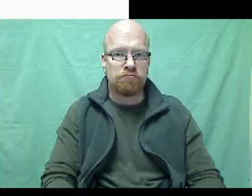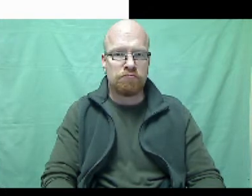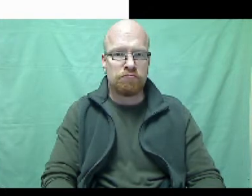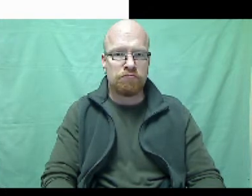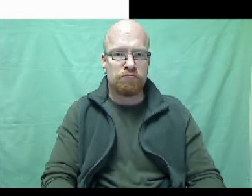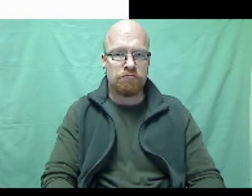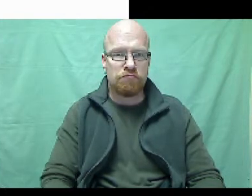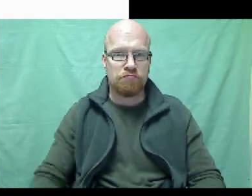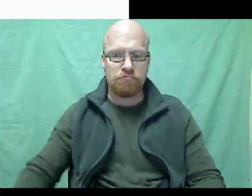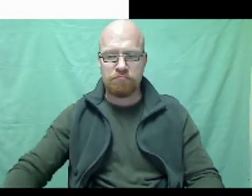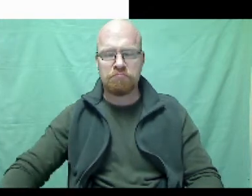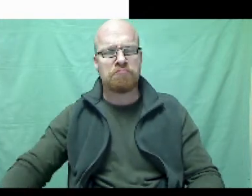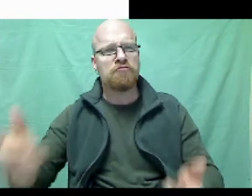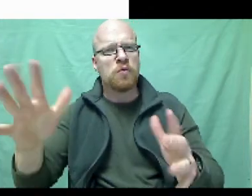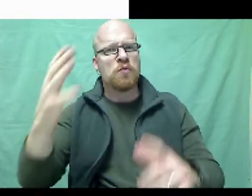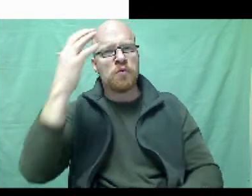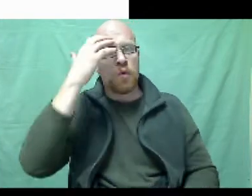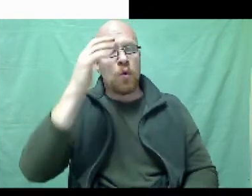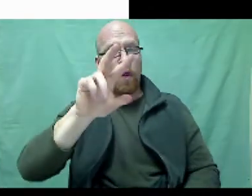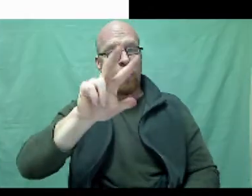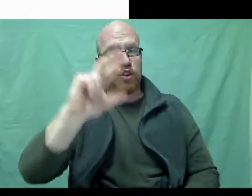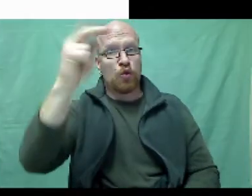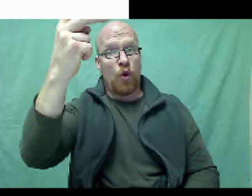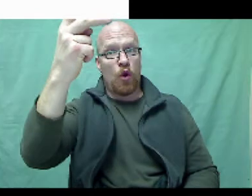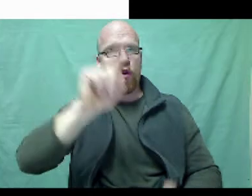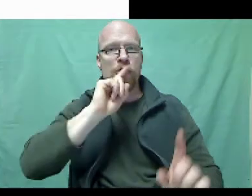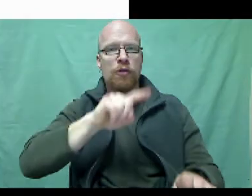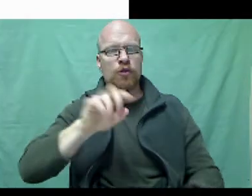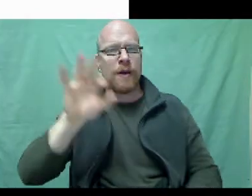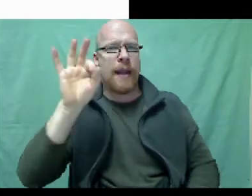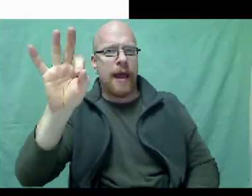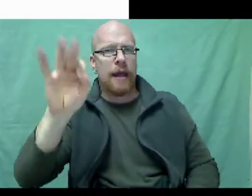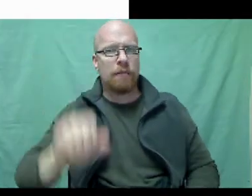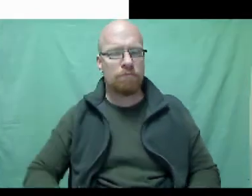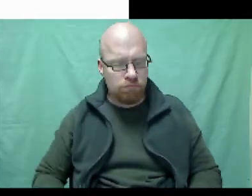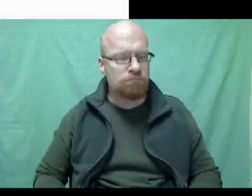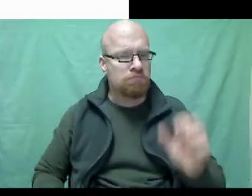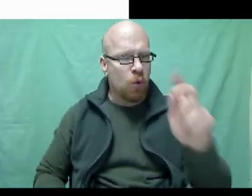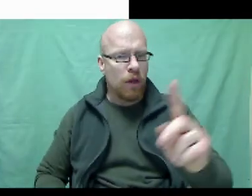So we know 3 squared is equal to 9. OK? Now the next one over,